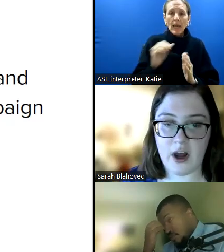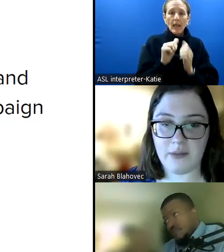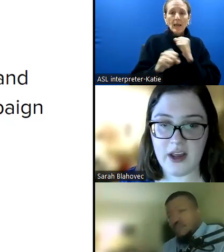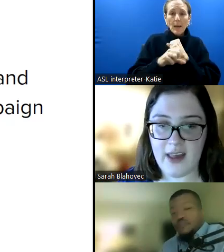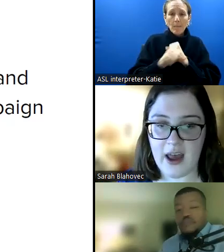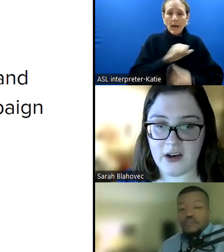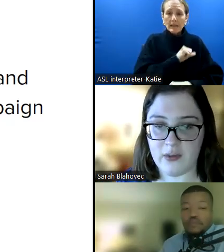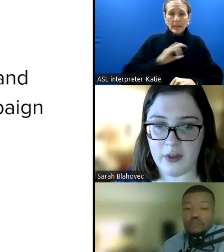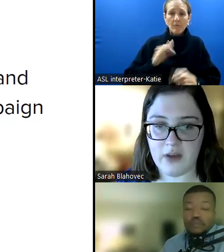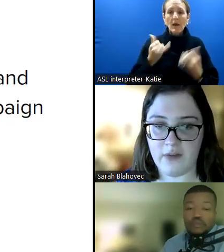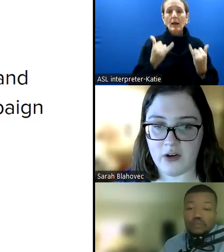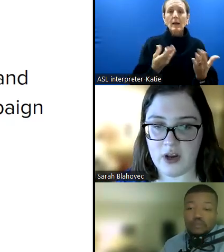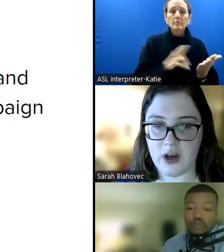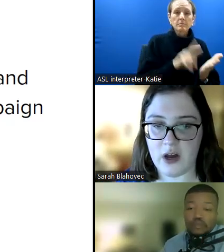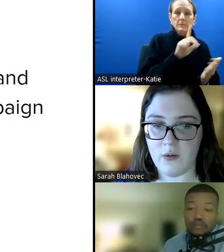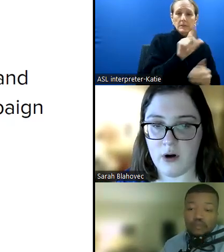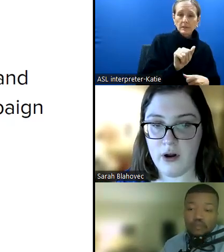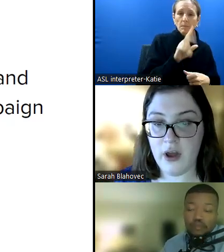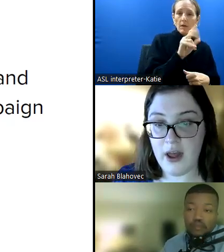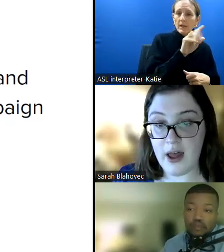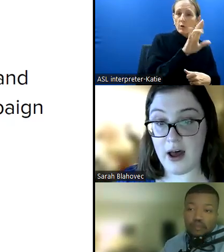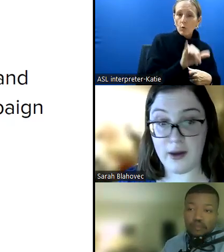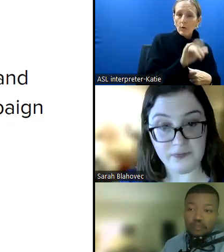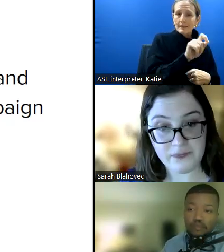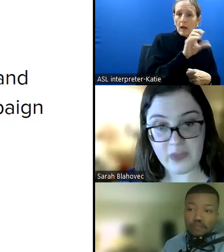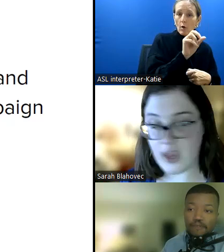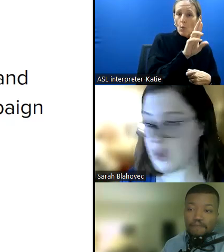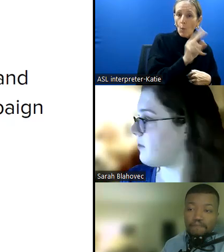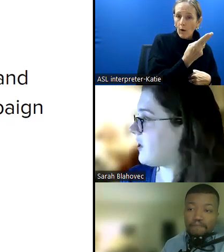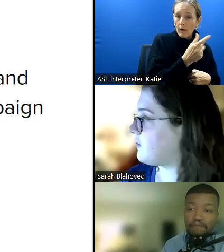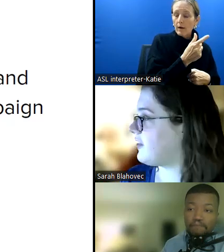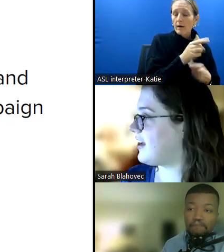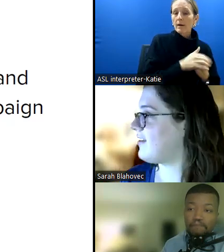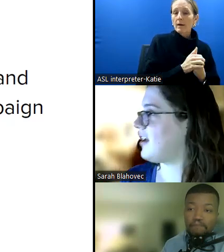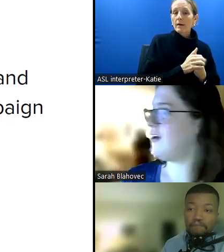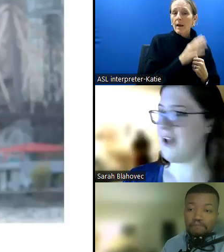for updates at disabilityvictory.org. Let me go to the next slide here